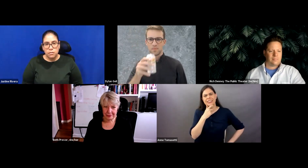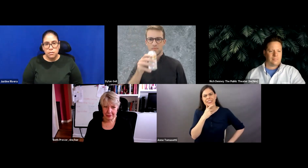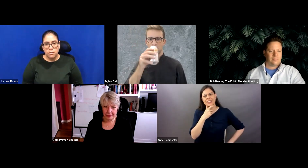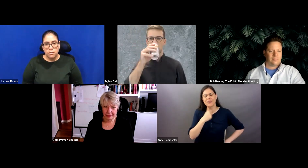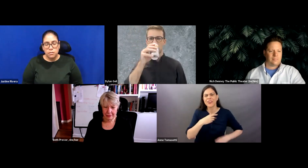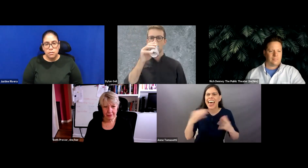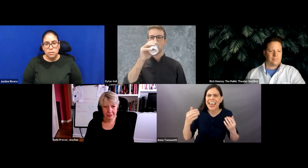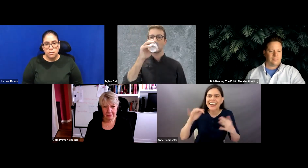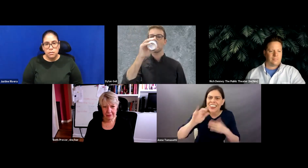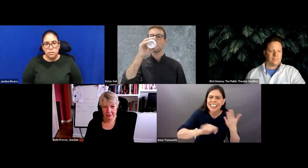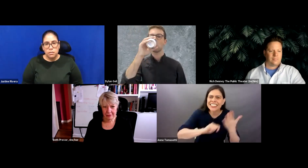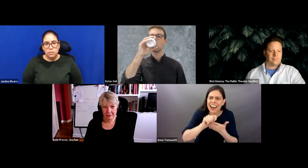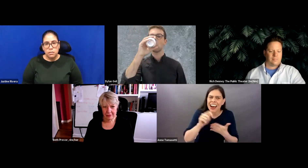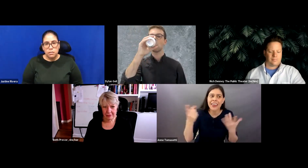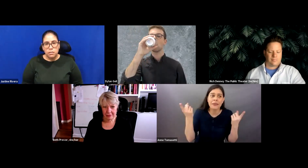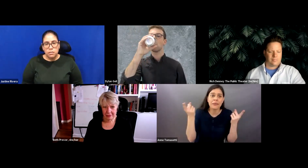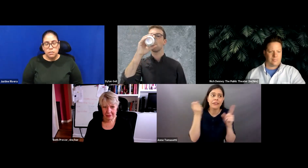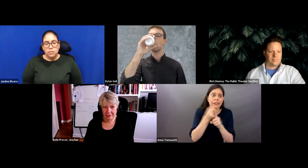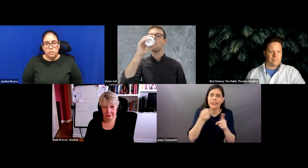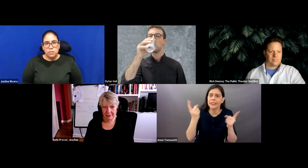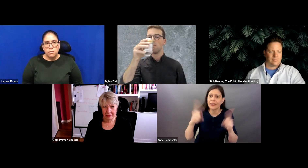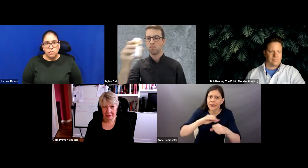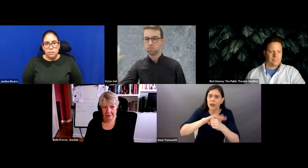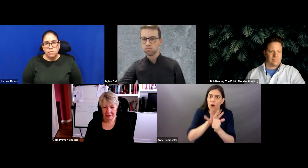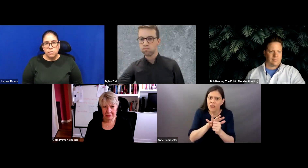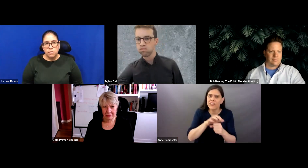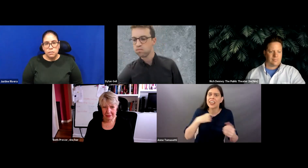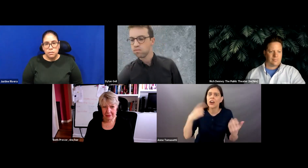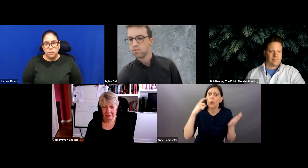solo, I thought about it more, and I felt that at the time,